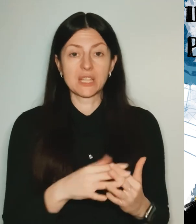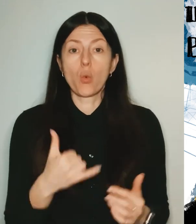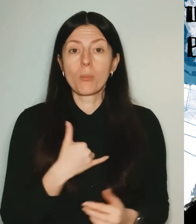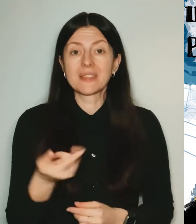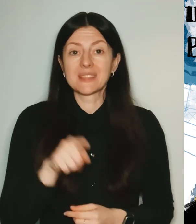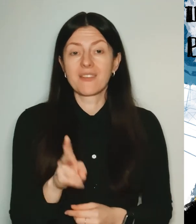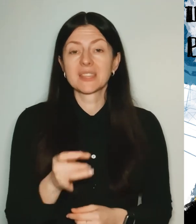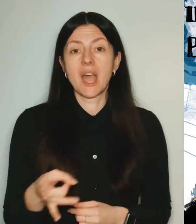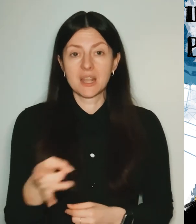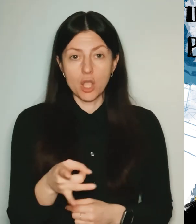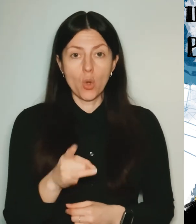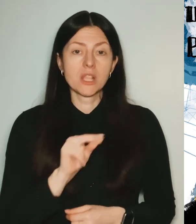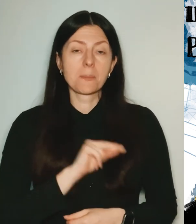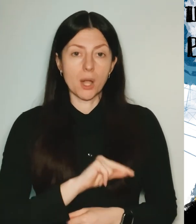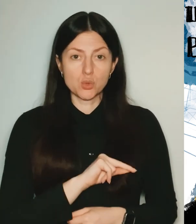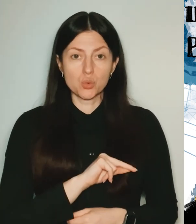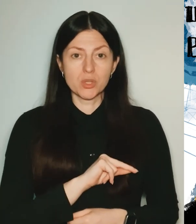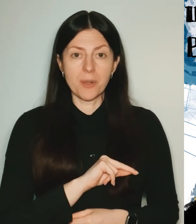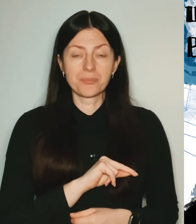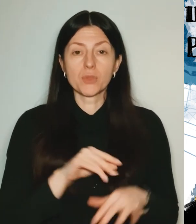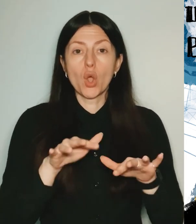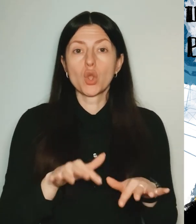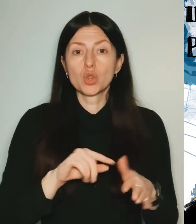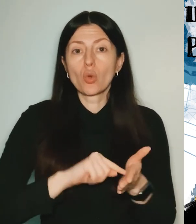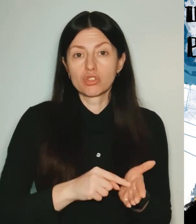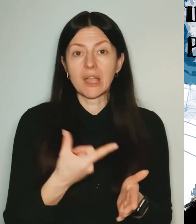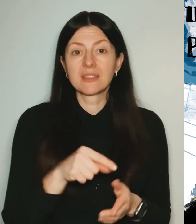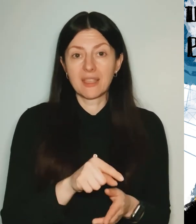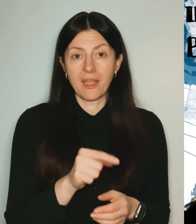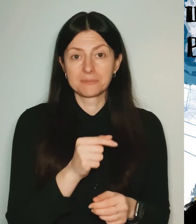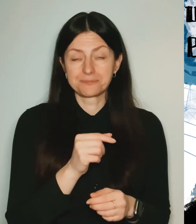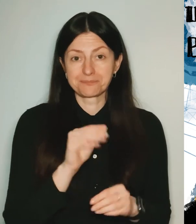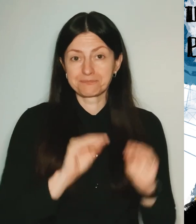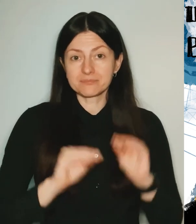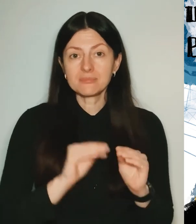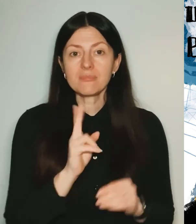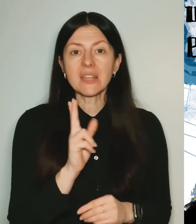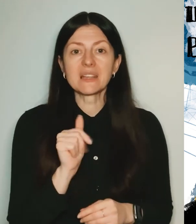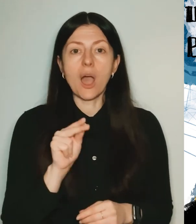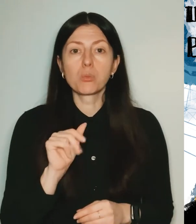We even have a coffee spot where I can buy cappuccino nearby!